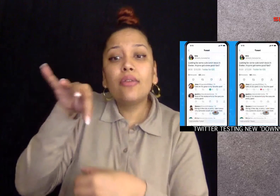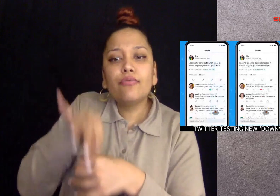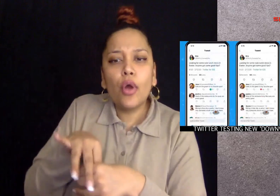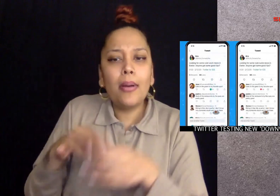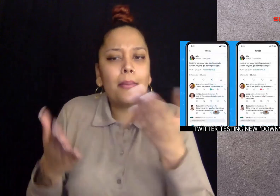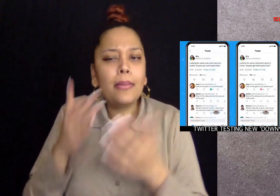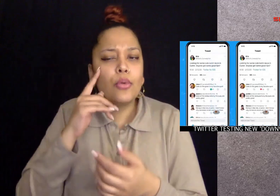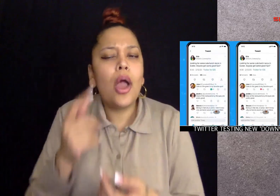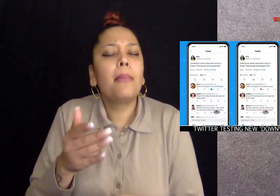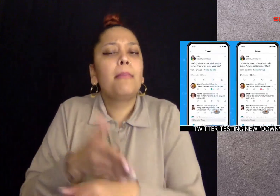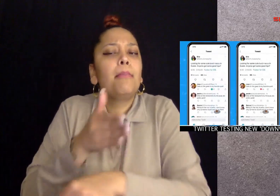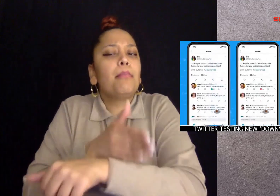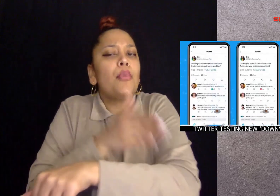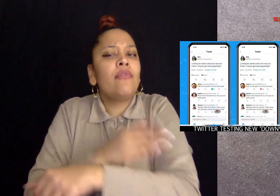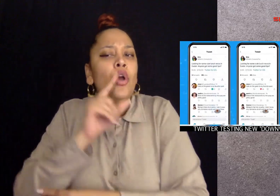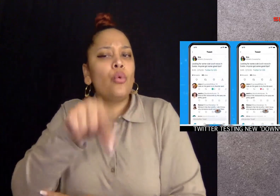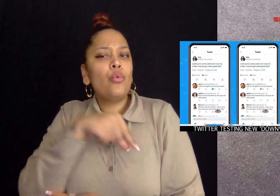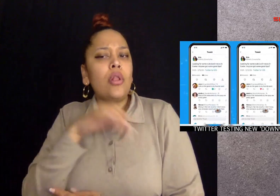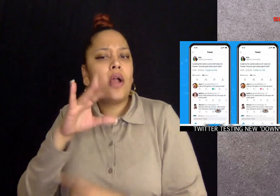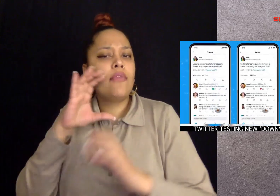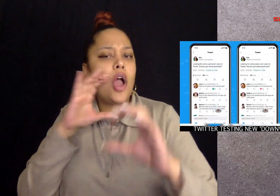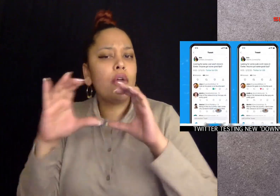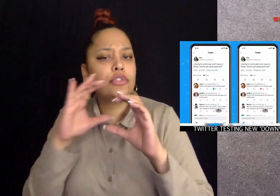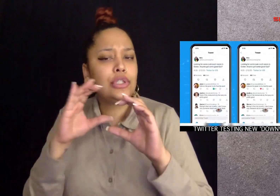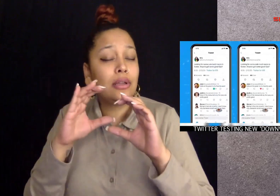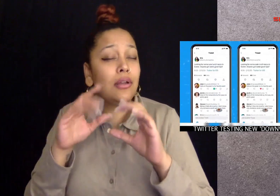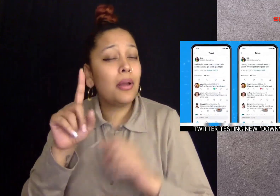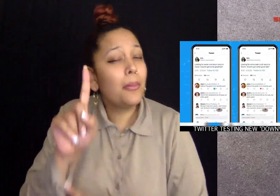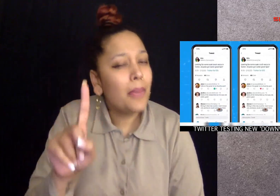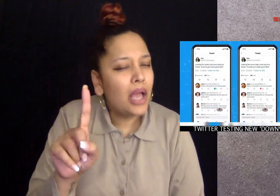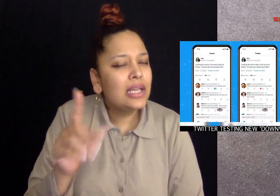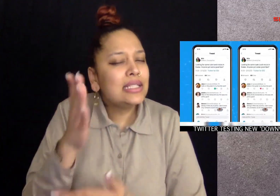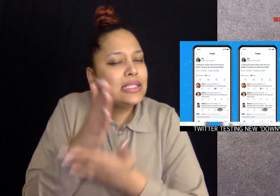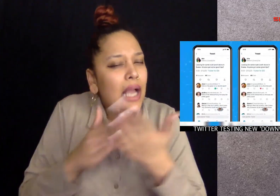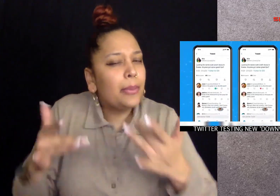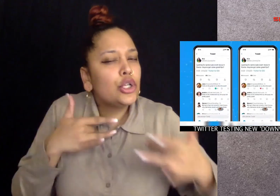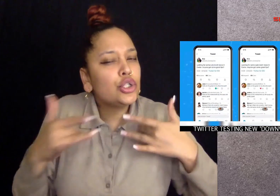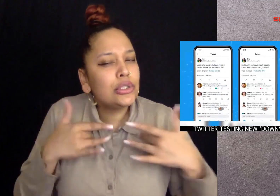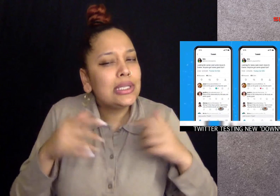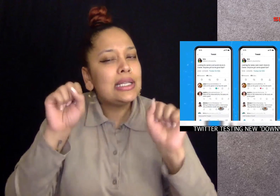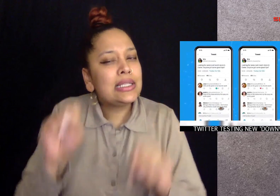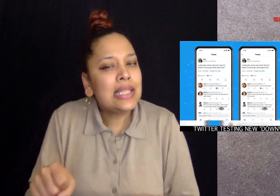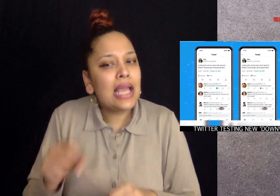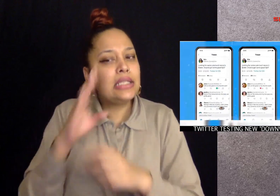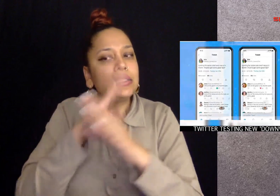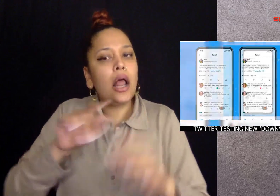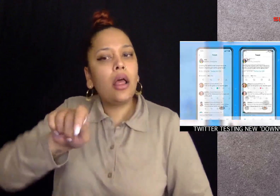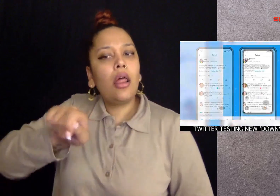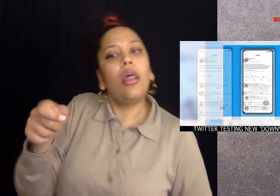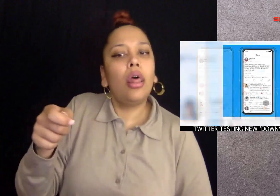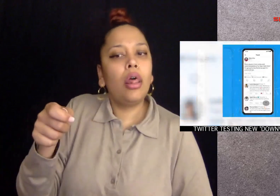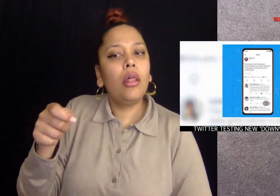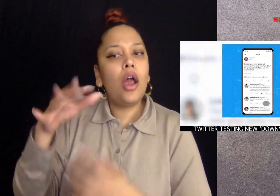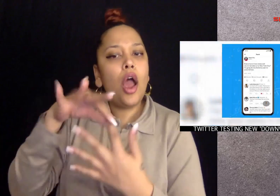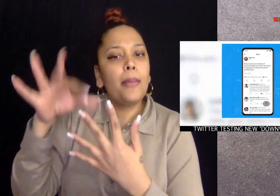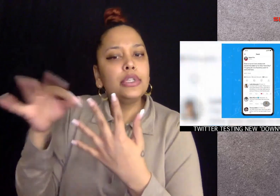see Twitter hopes down voting may improve the quality of conversations but there is